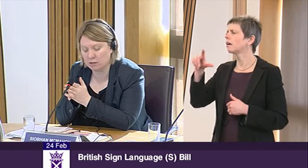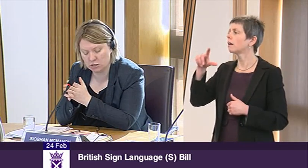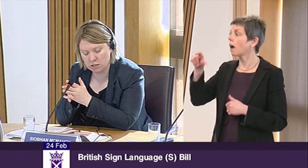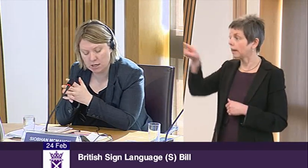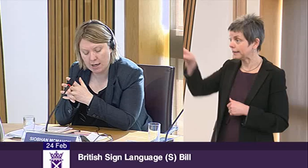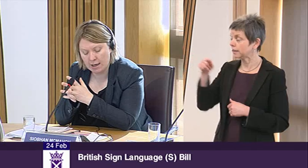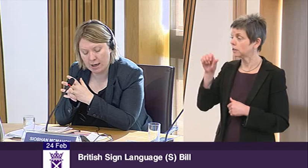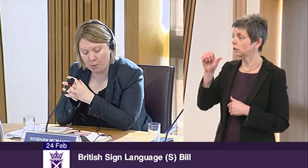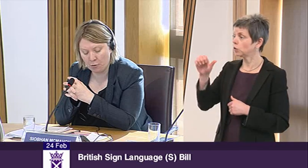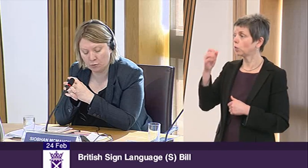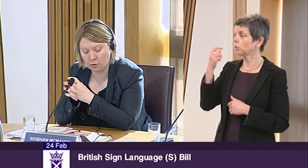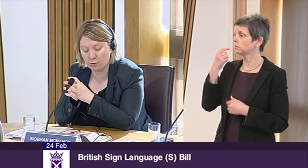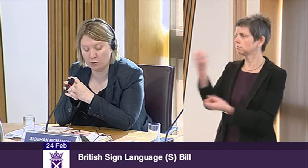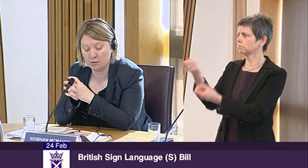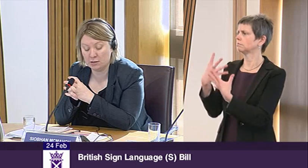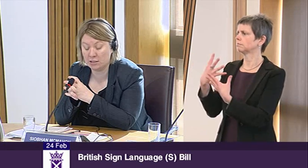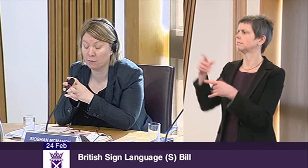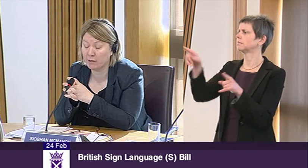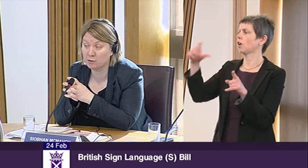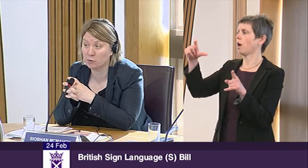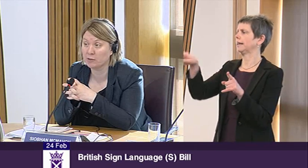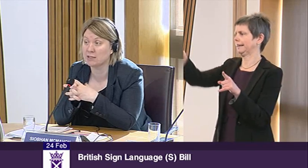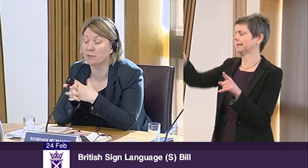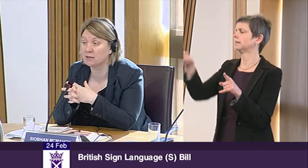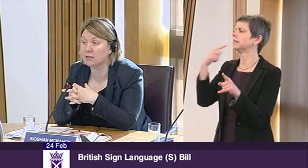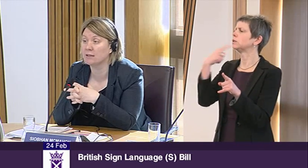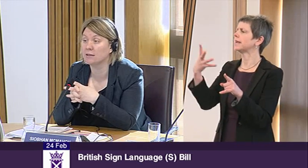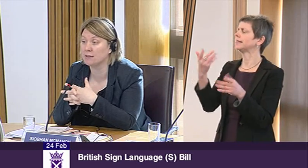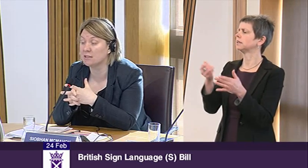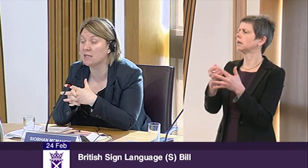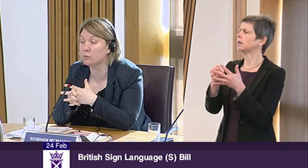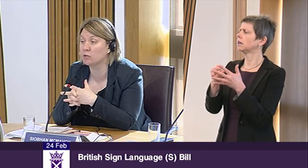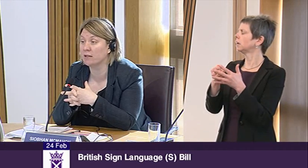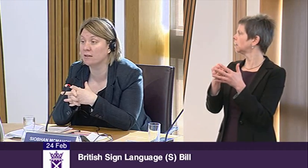Siobhan McMahon: Finally, the second panel spoke about disability and the disabled, rather